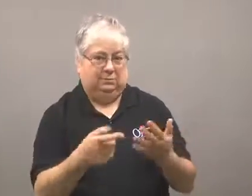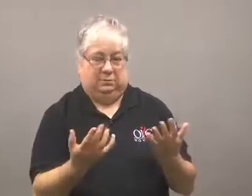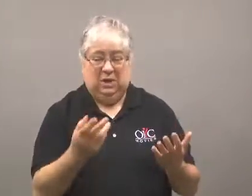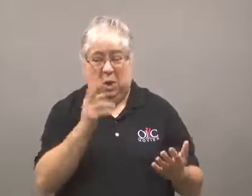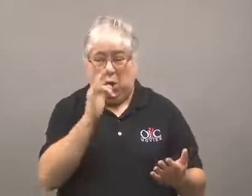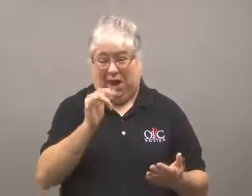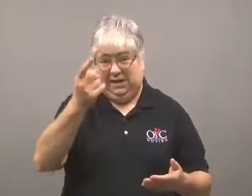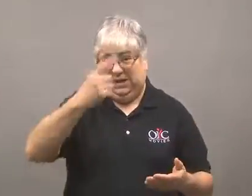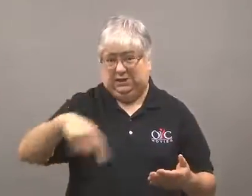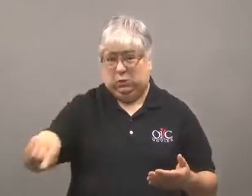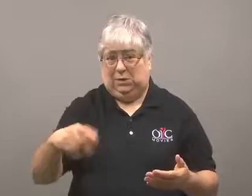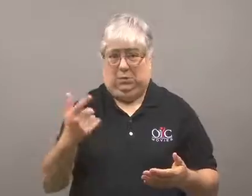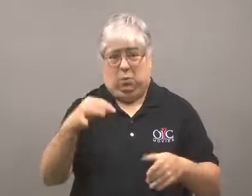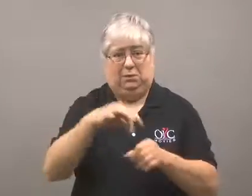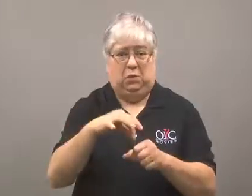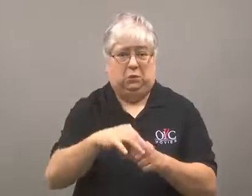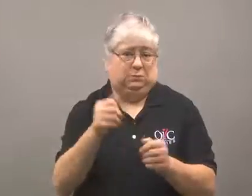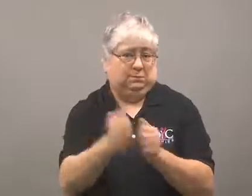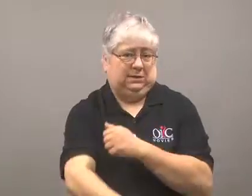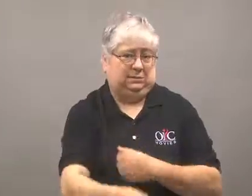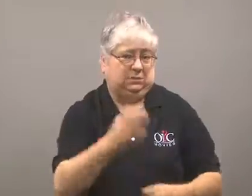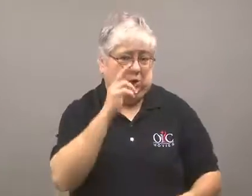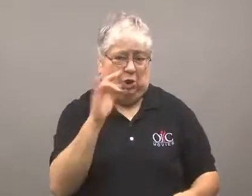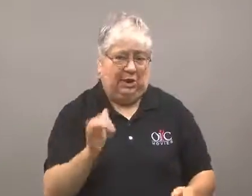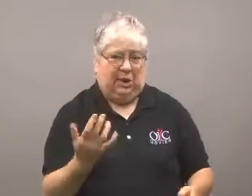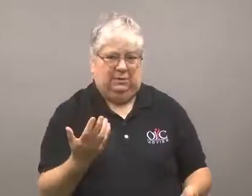There may be a vote on it next week.